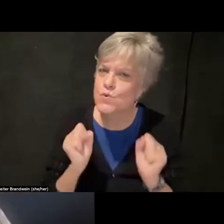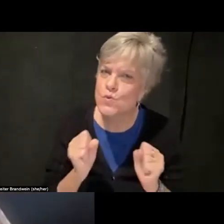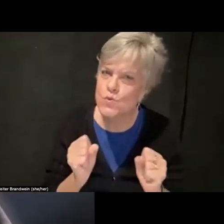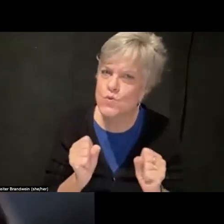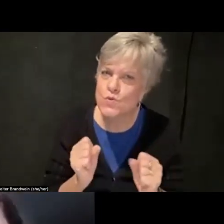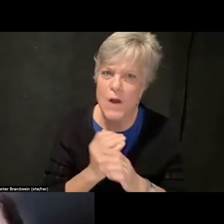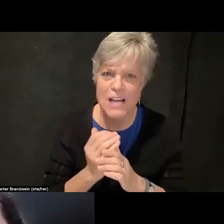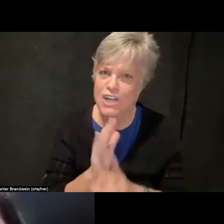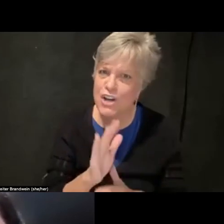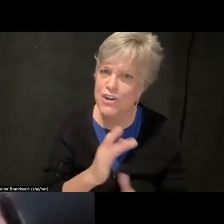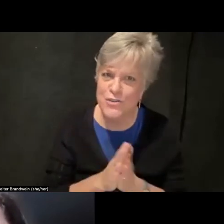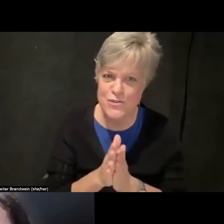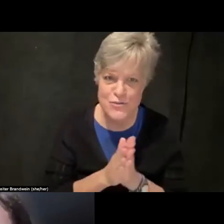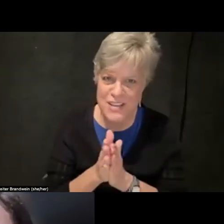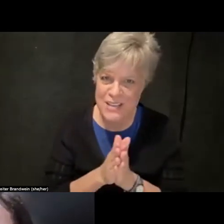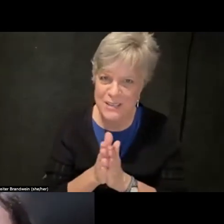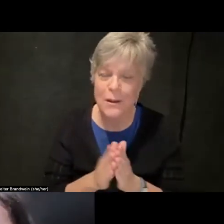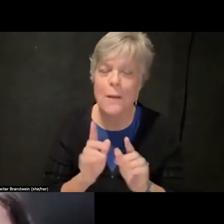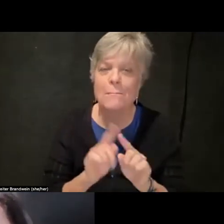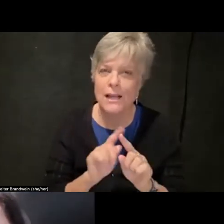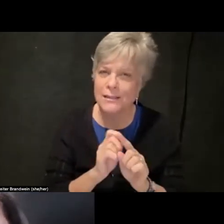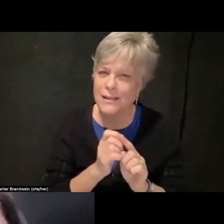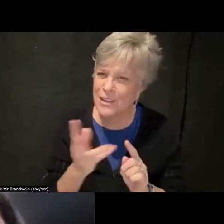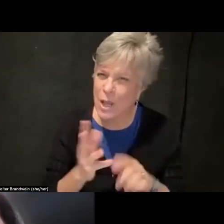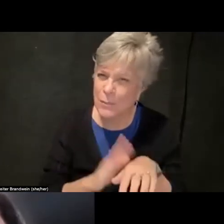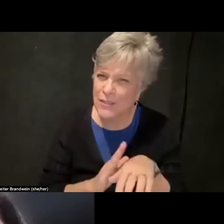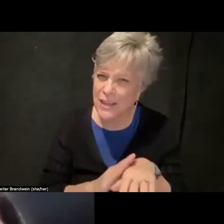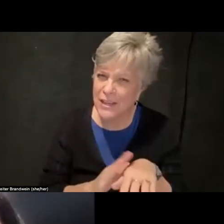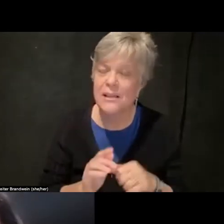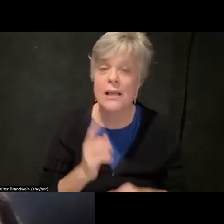But a couple of things. One, somebody once told me a good dissertation